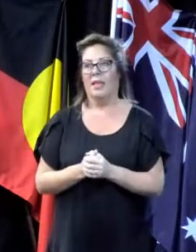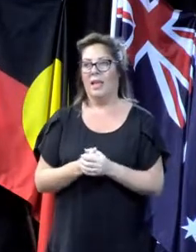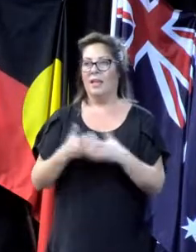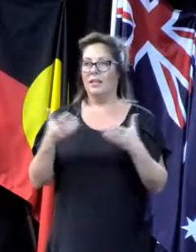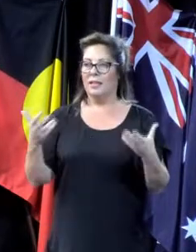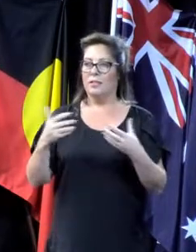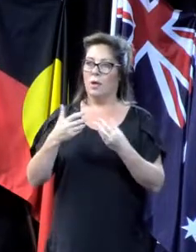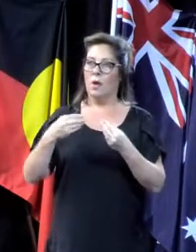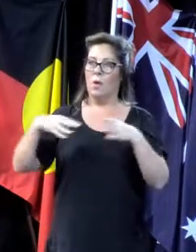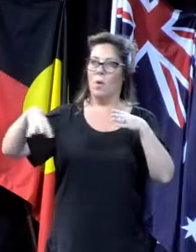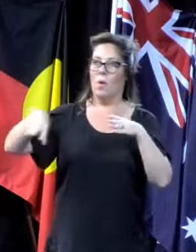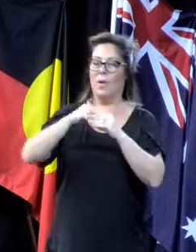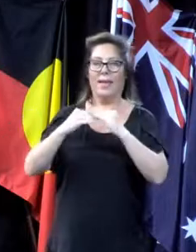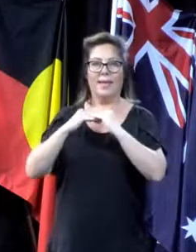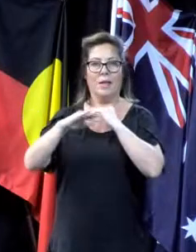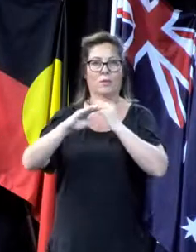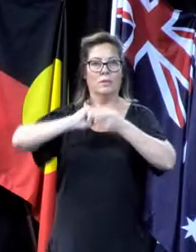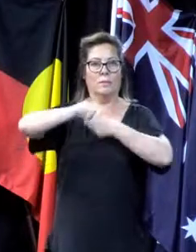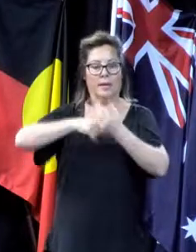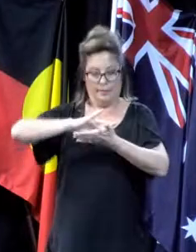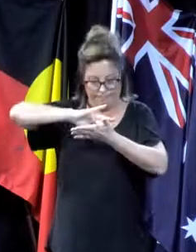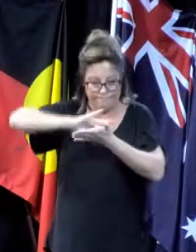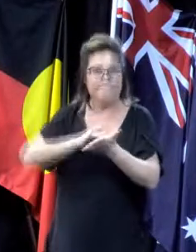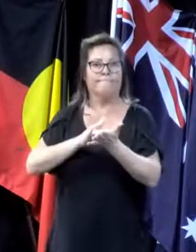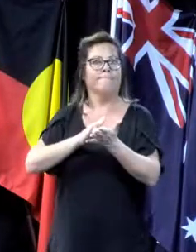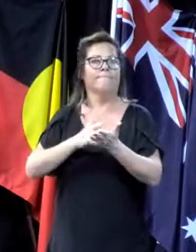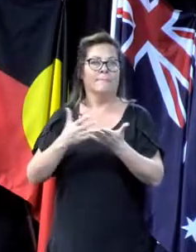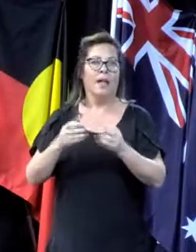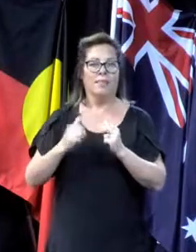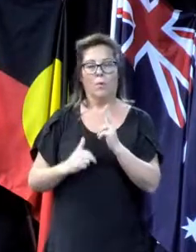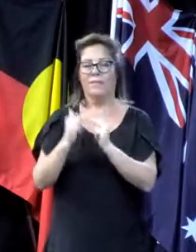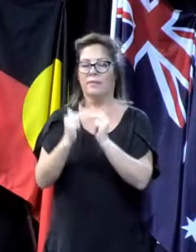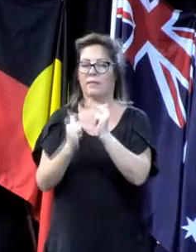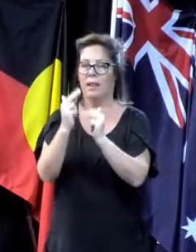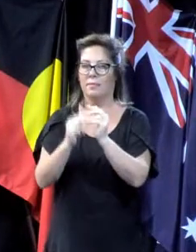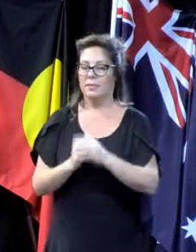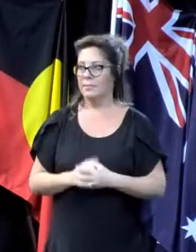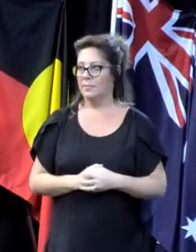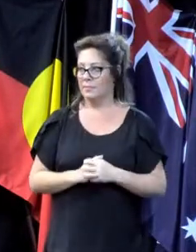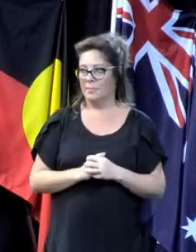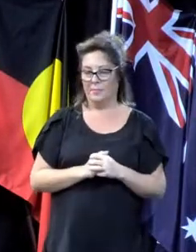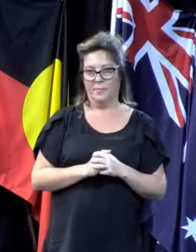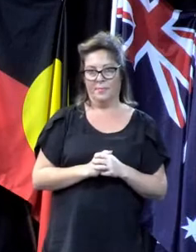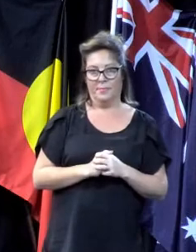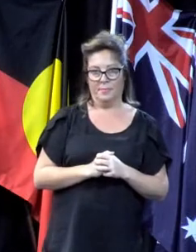that we've managed to develop as a school over time. OK, Ms. Morris, any final observations on that